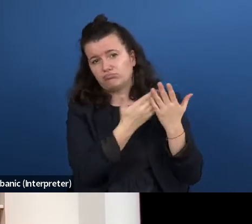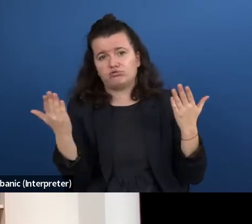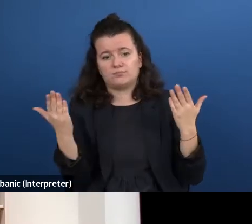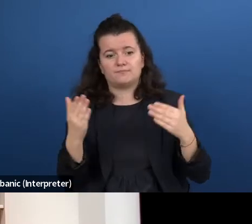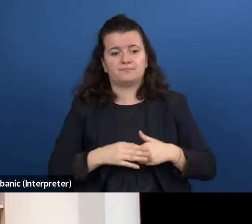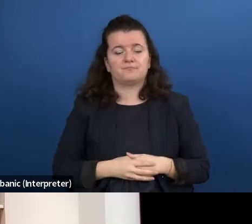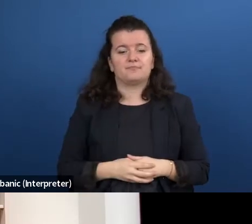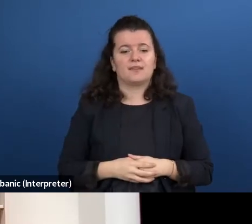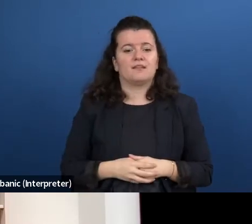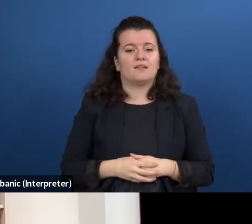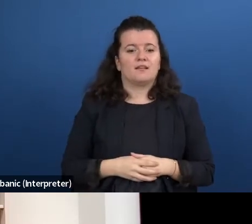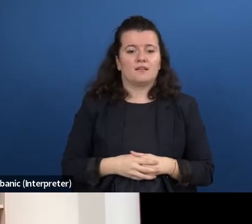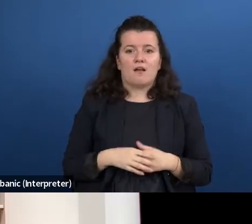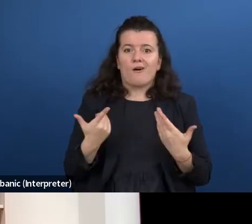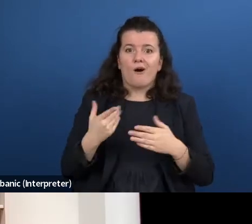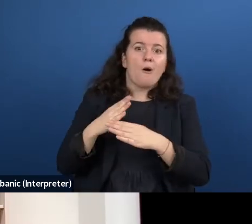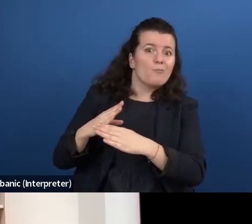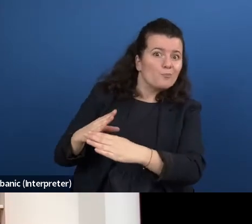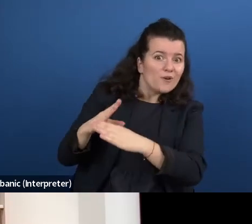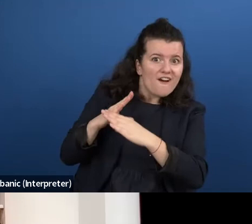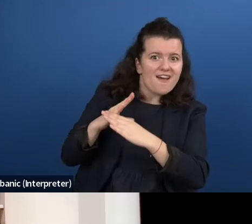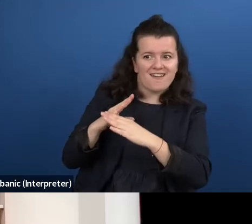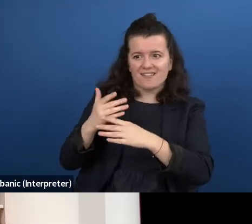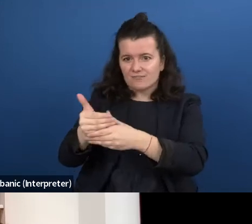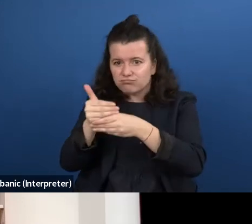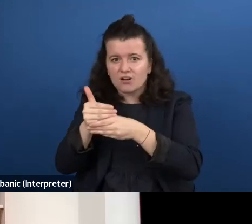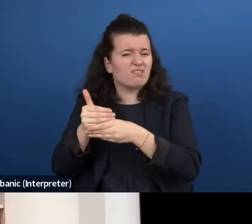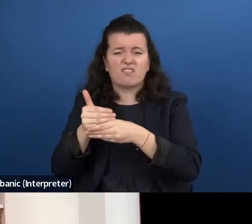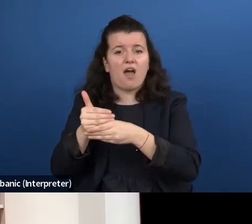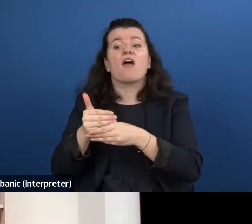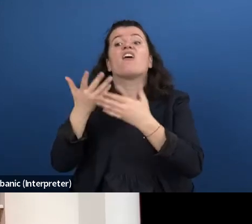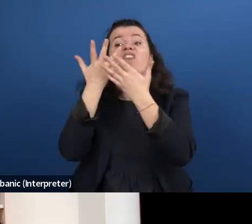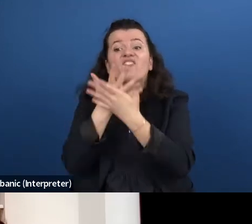and so we do need to do advocacy in this area, especially now,